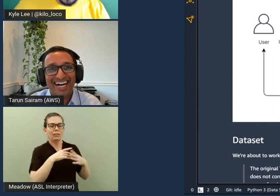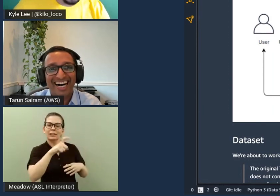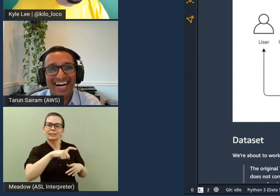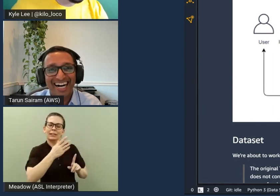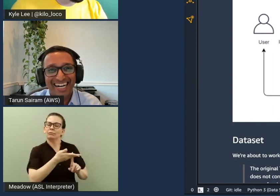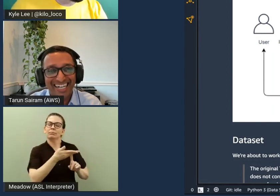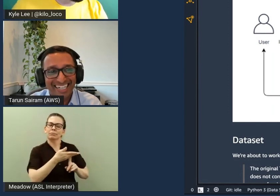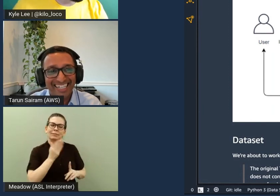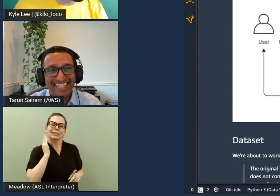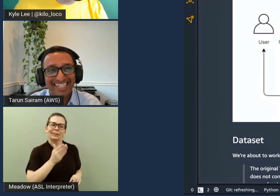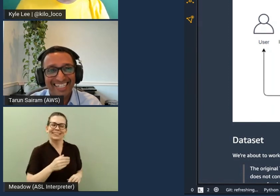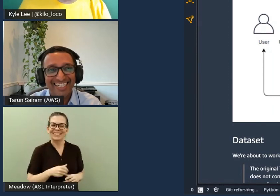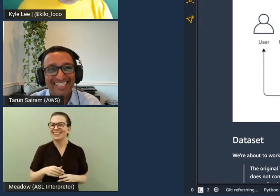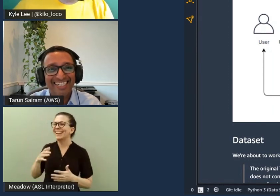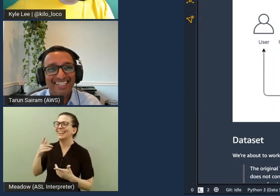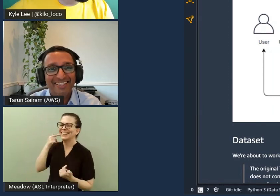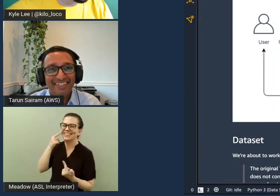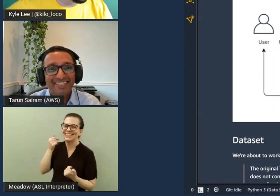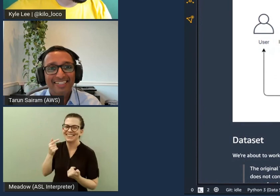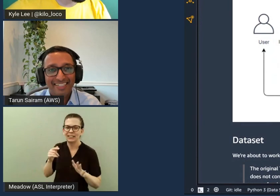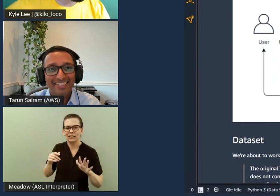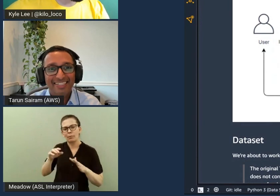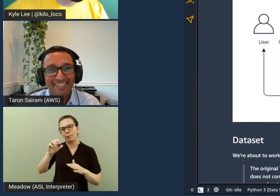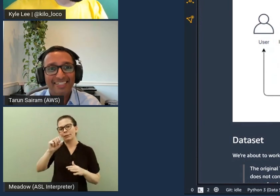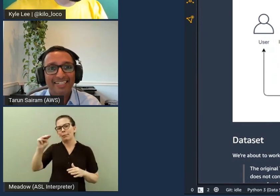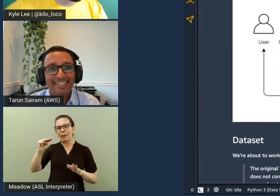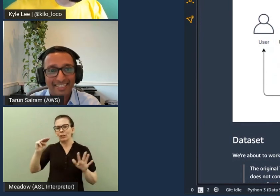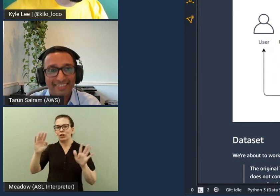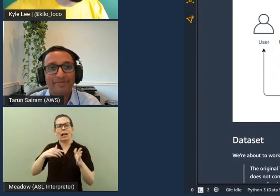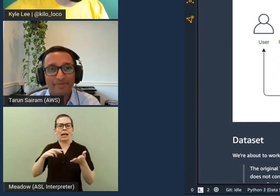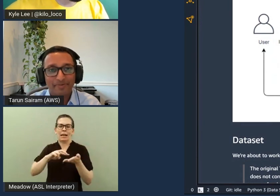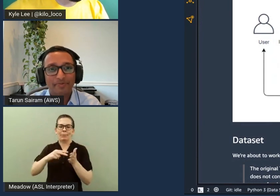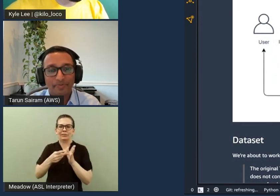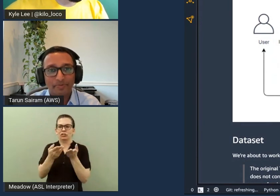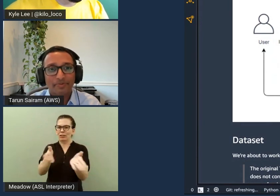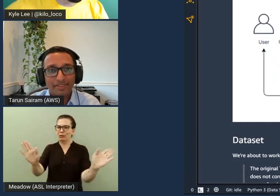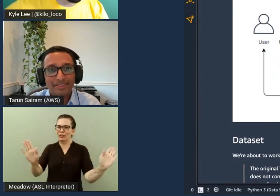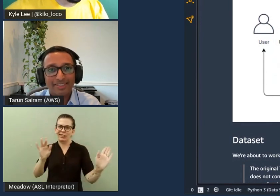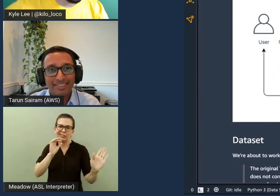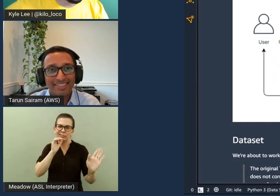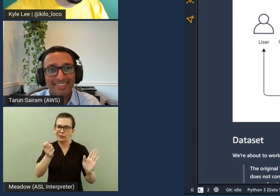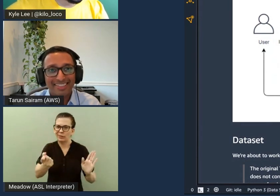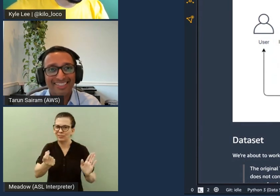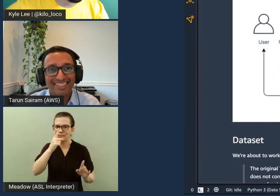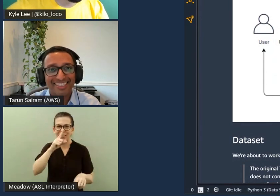Not for SageMakers asynchronous, but in general. I don't understand promises and automatic promises.